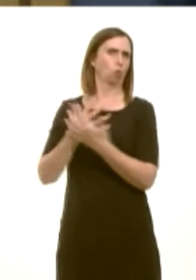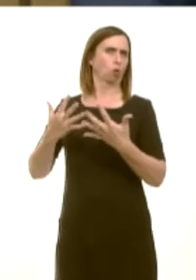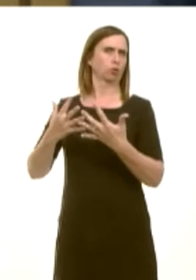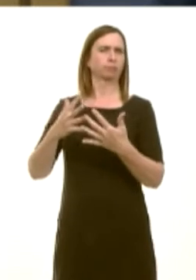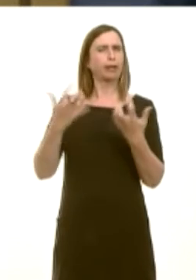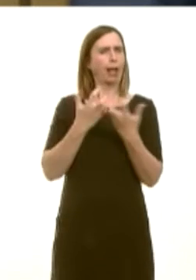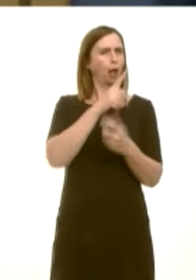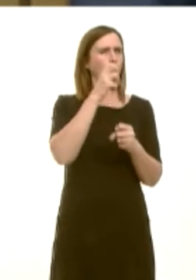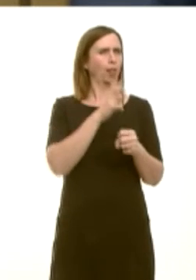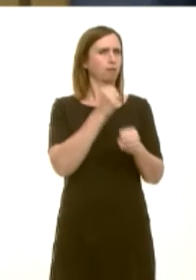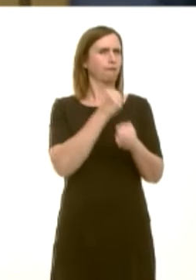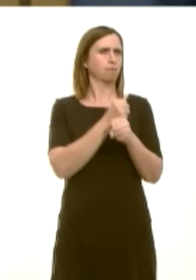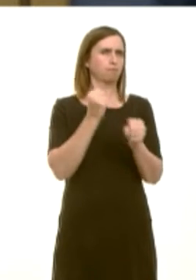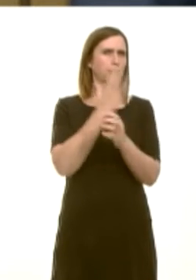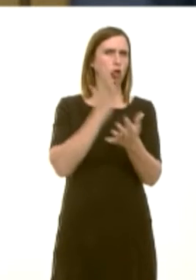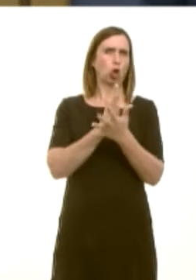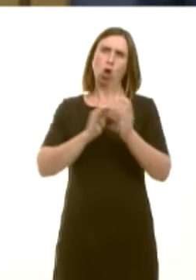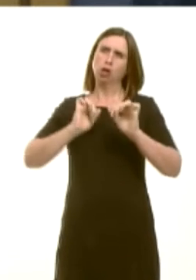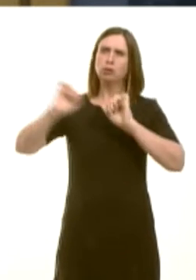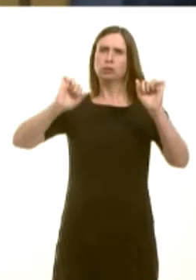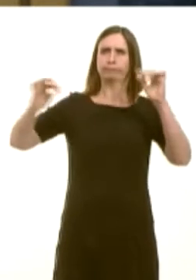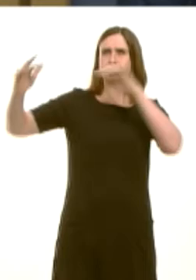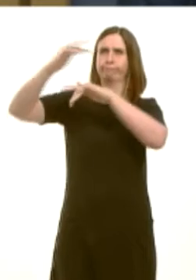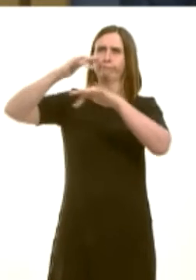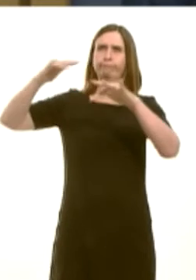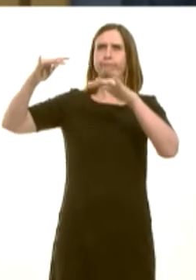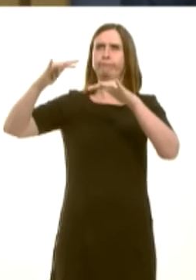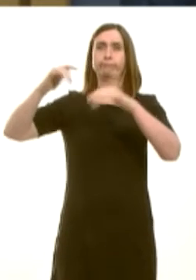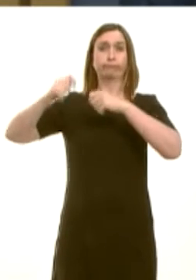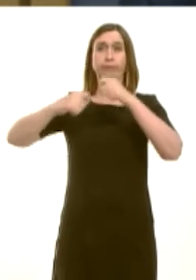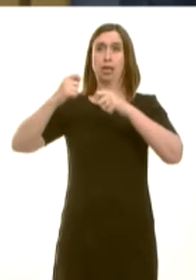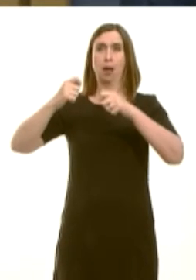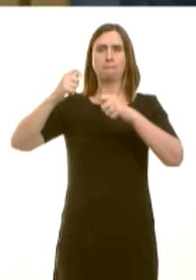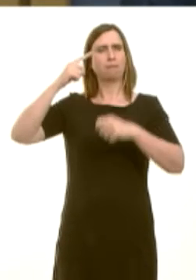cultural changes that are needed to tackle what is rightly termed an ëepidemicí are